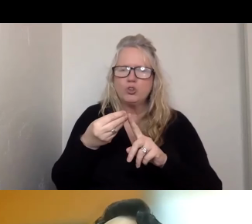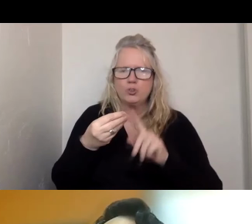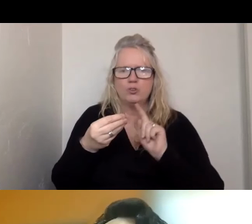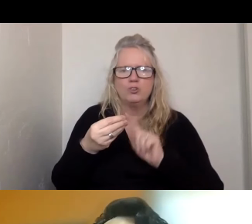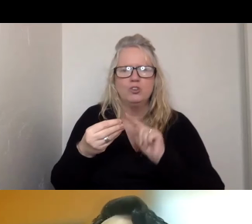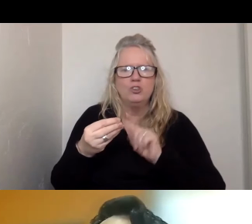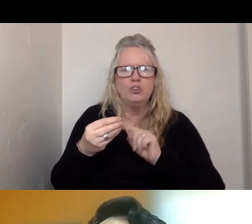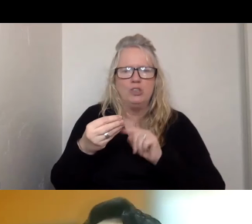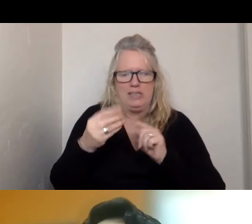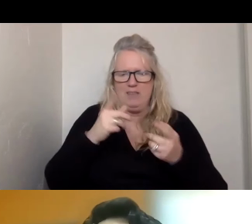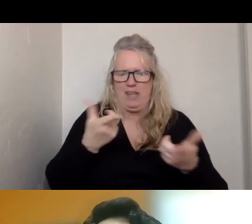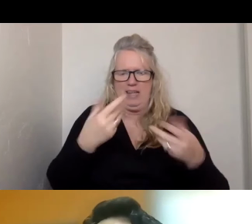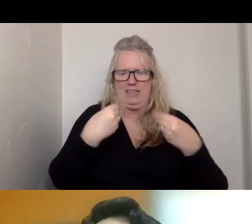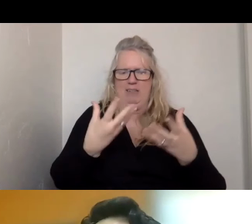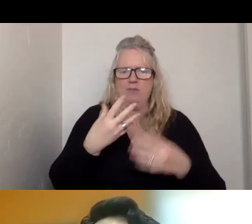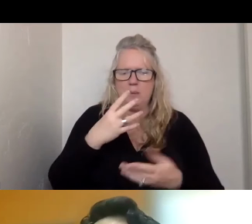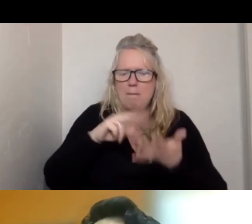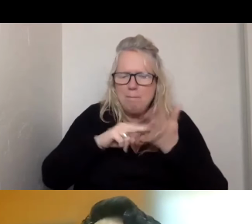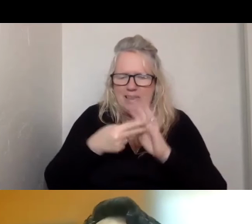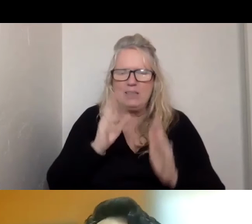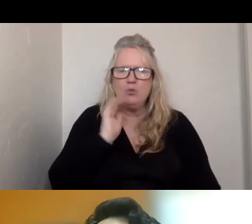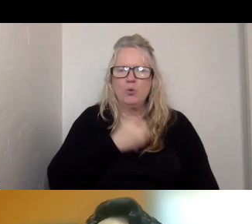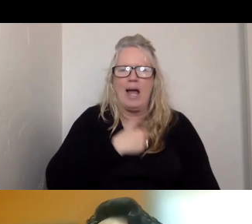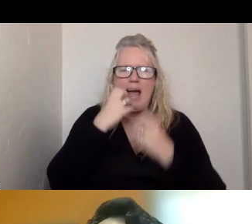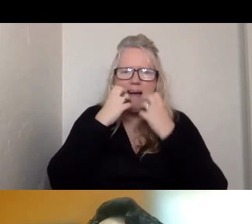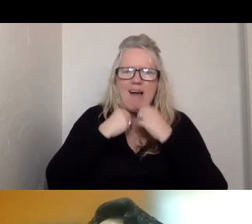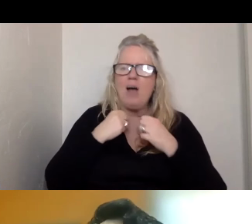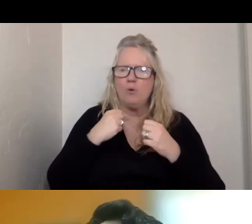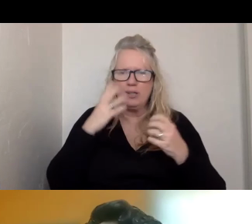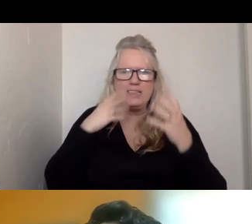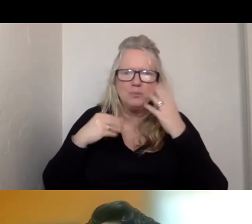GIVE MEANING TO THE EXPERIENCES OF PSYCHOLOGICAL STRESS AND HEALING.